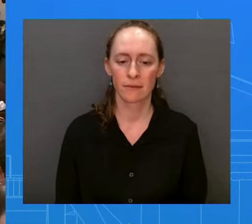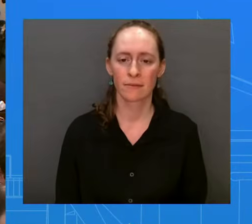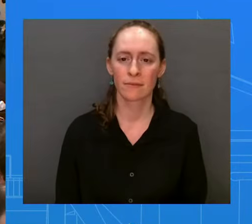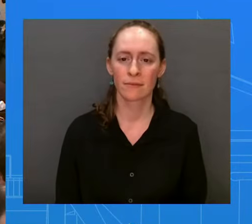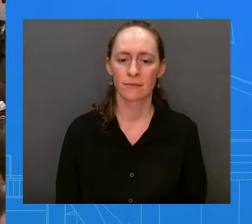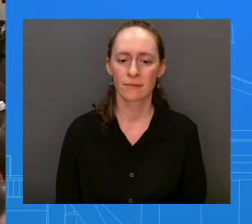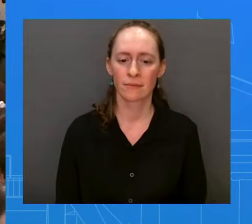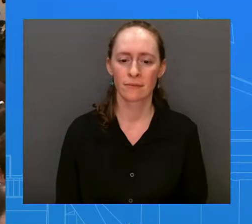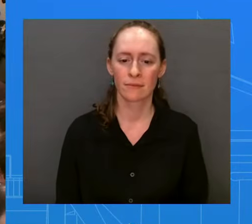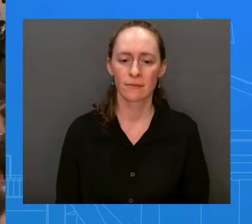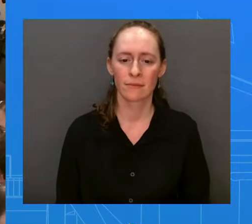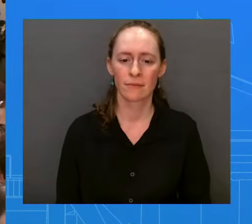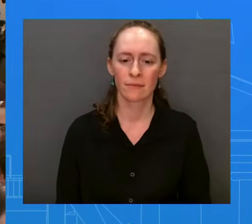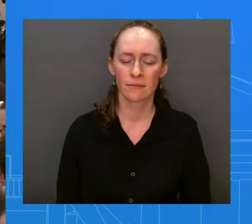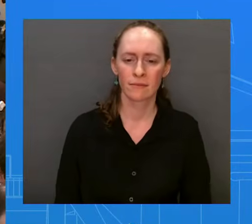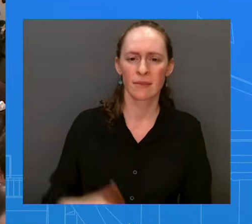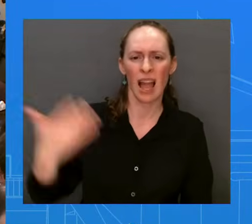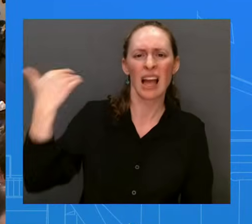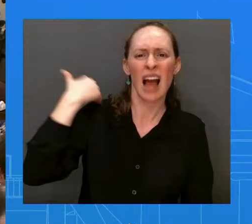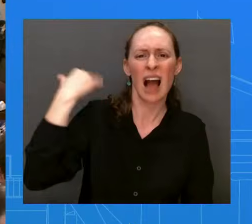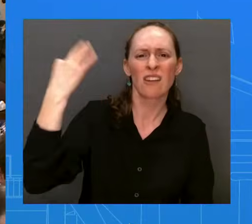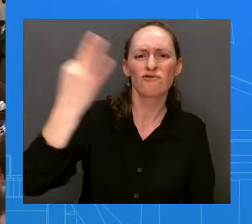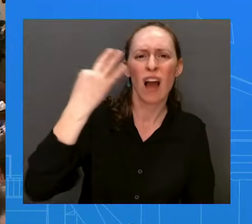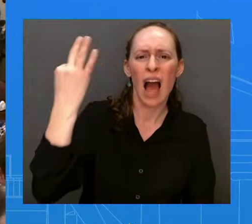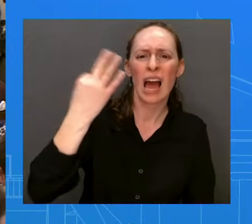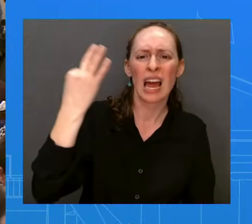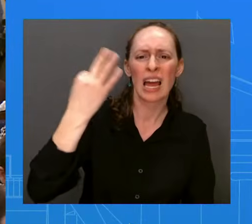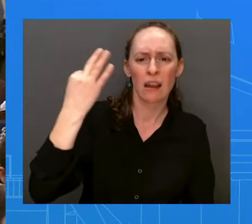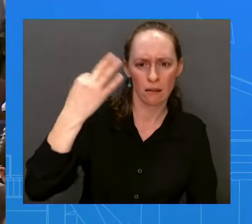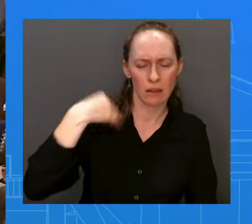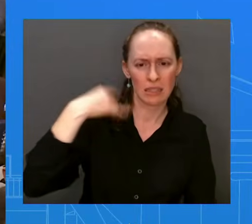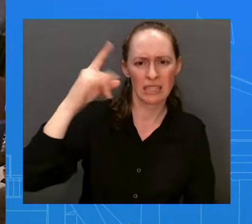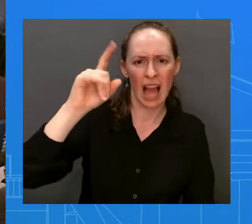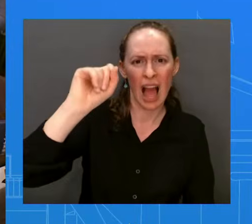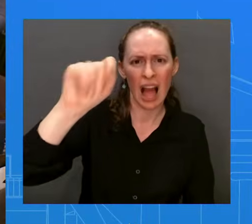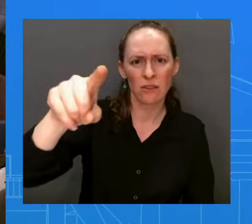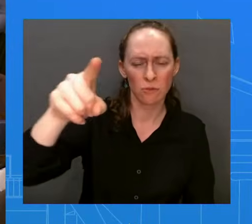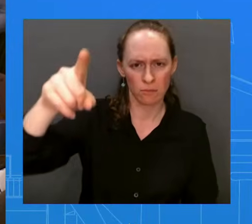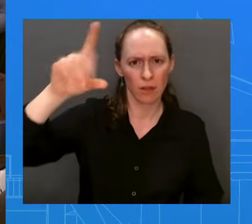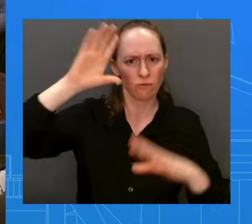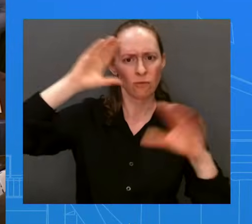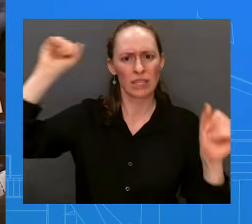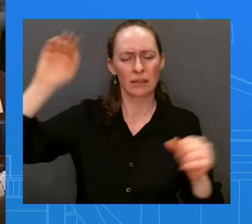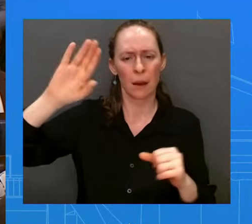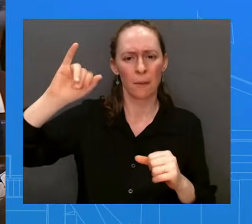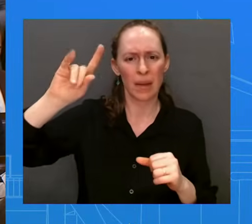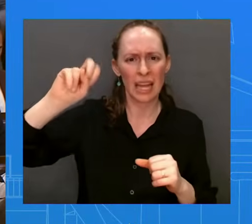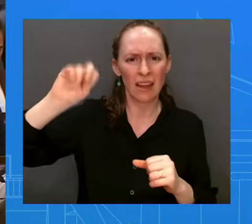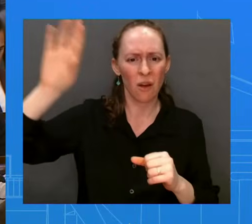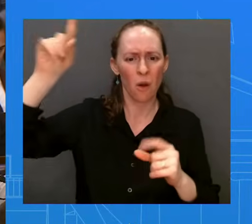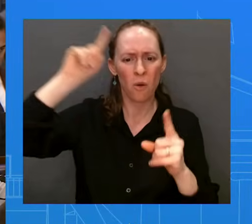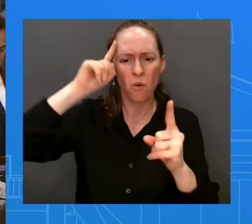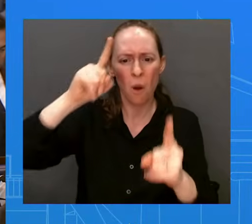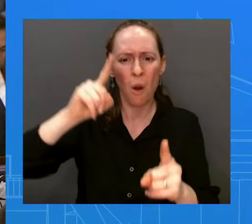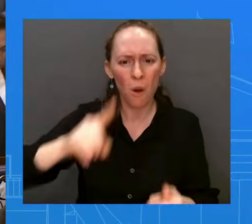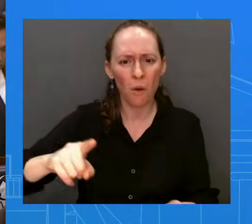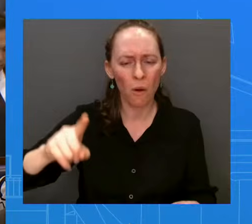about President Biden's message during his trip to Poland. But I'm wondering why he's specifically chosen Poland